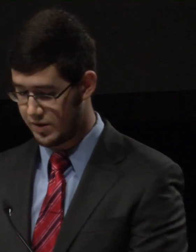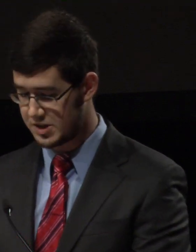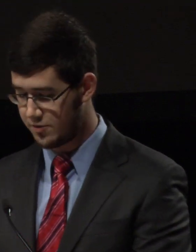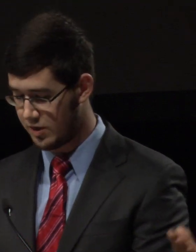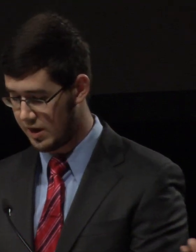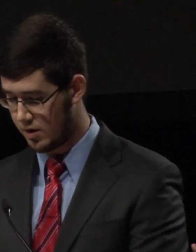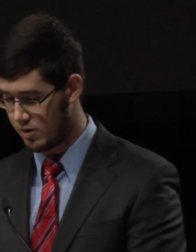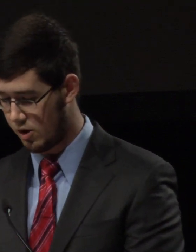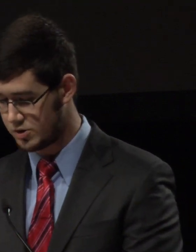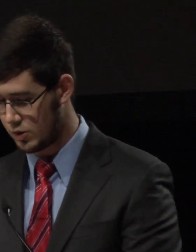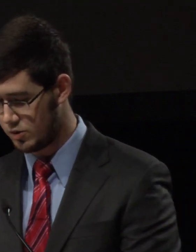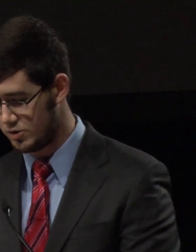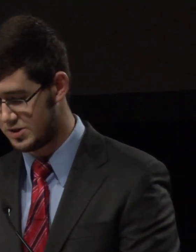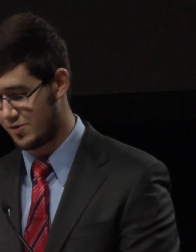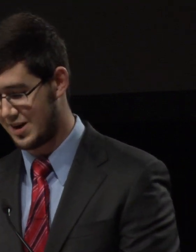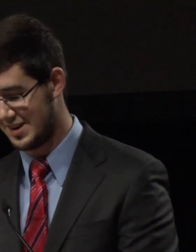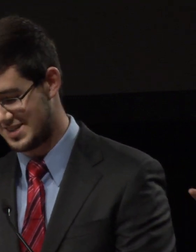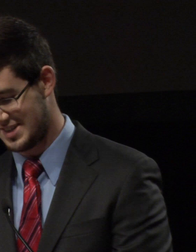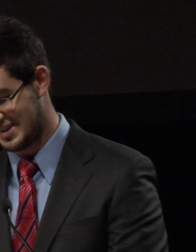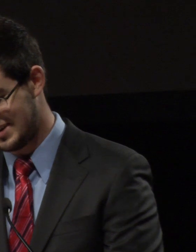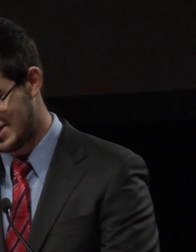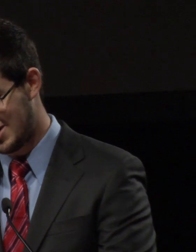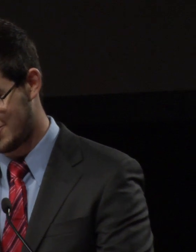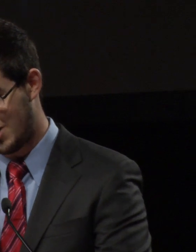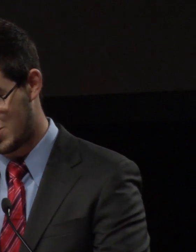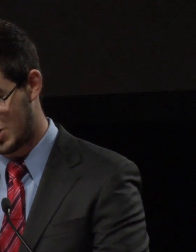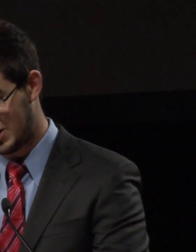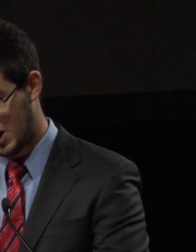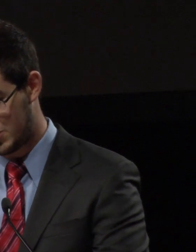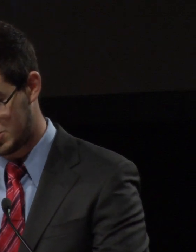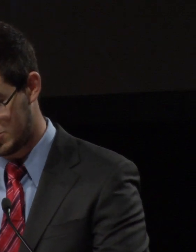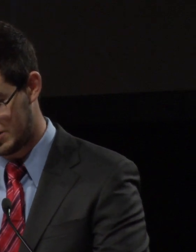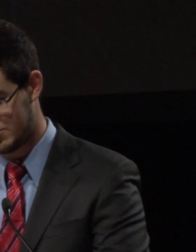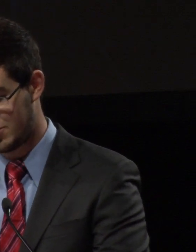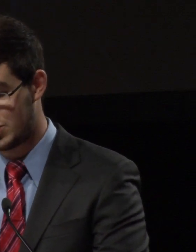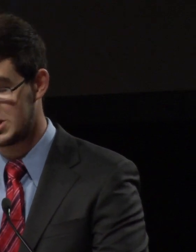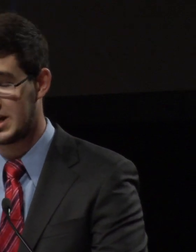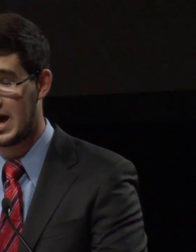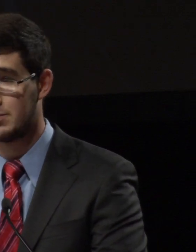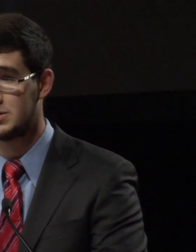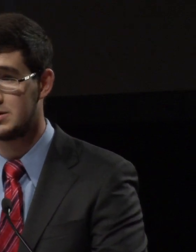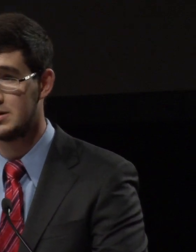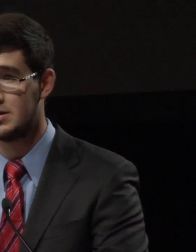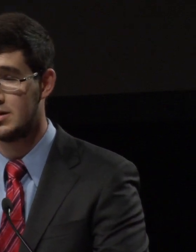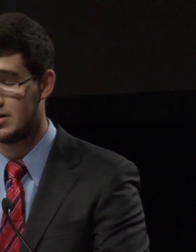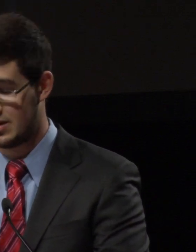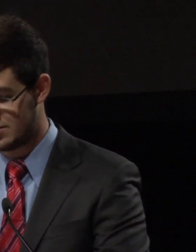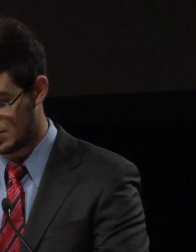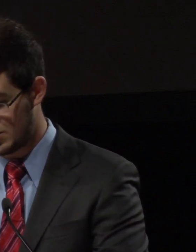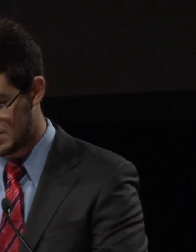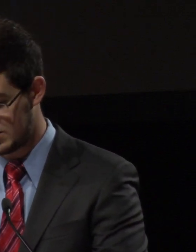OUR VISION FOR THE YEAR ALSO INCLUDES THE RECOGNITION OF GROUNDBREAKING OPPORTUNITIES FOR BRIDGING GAPS THAT SOMETIMES